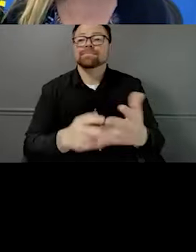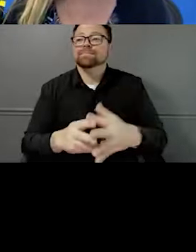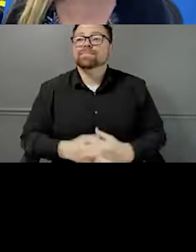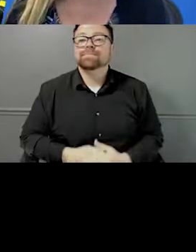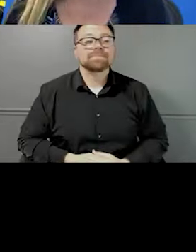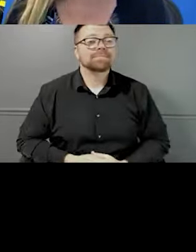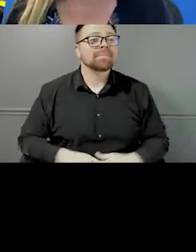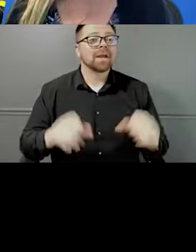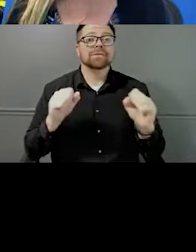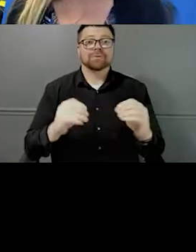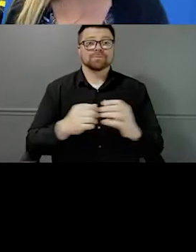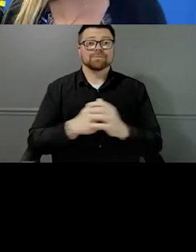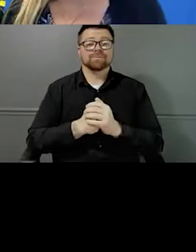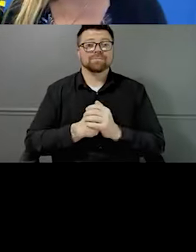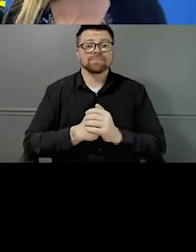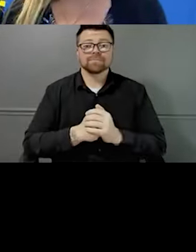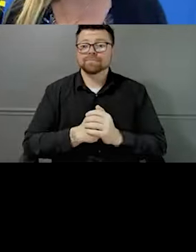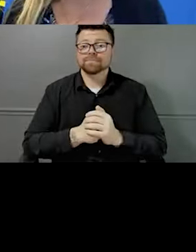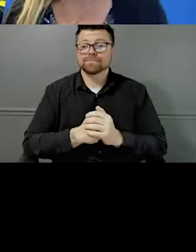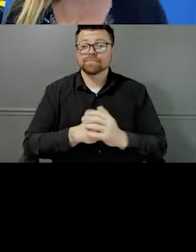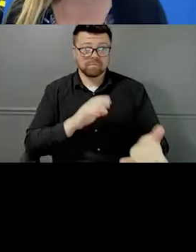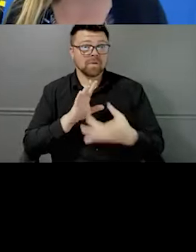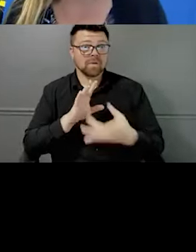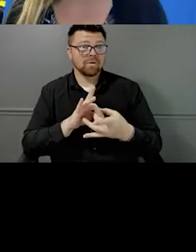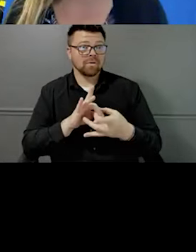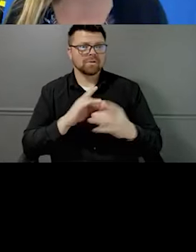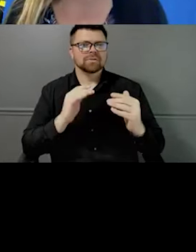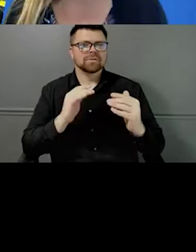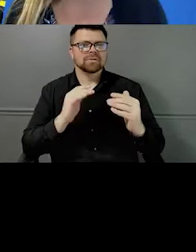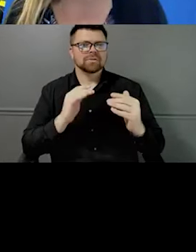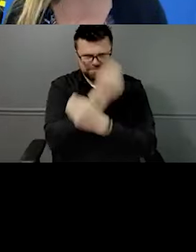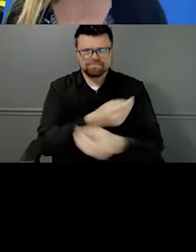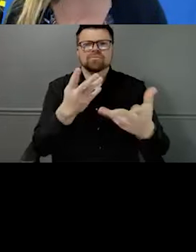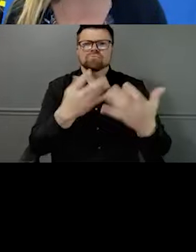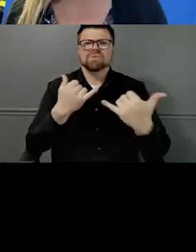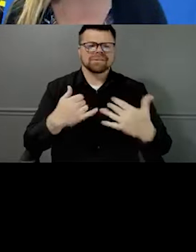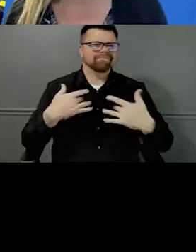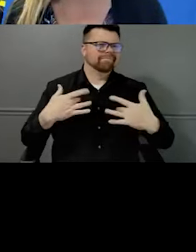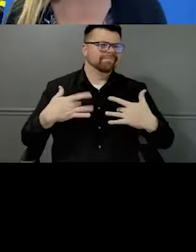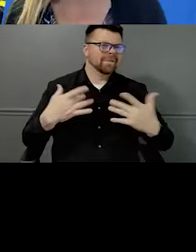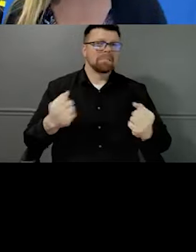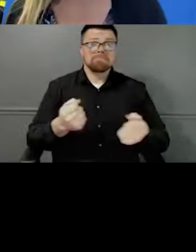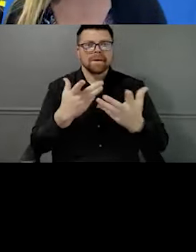A little bit of level setting for folks. Many of you have heard this part,